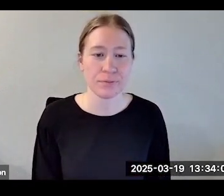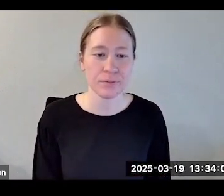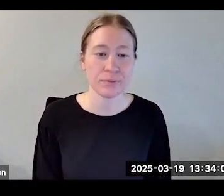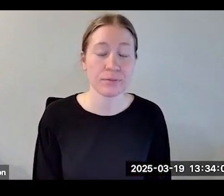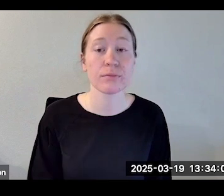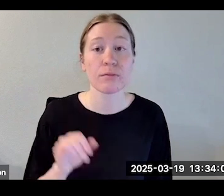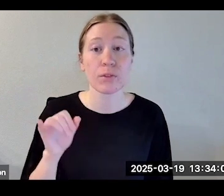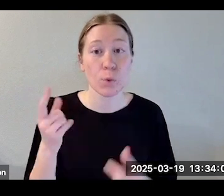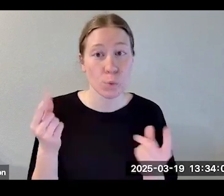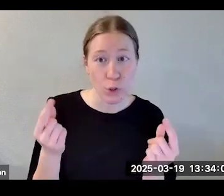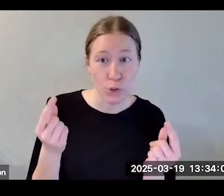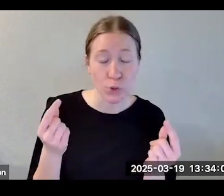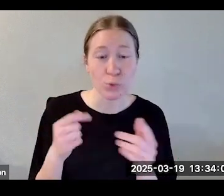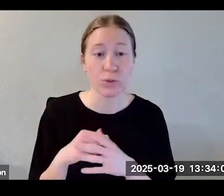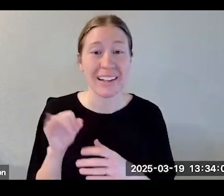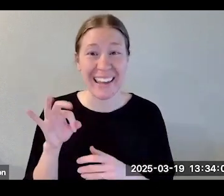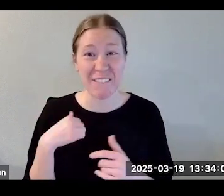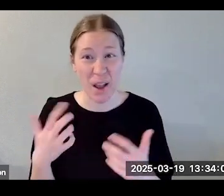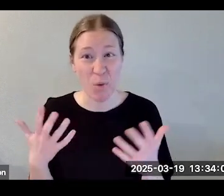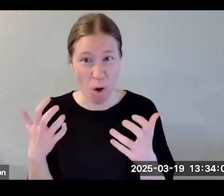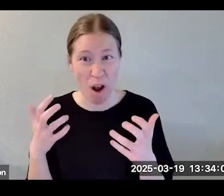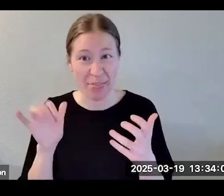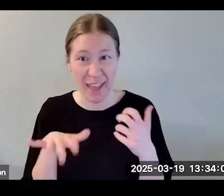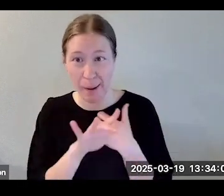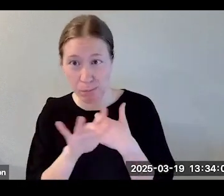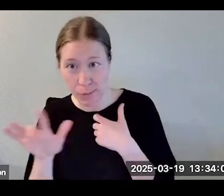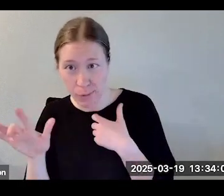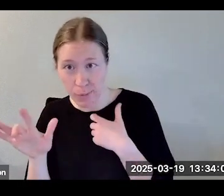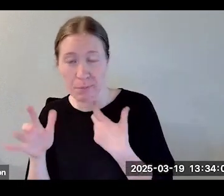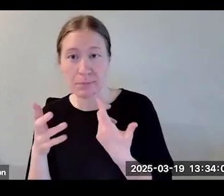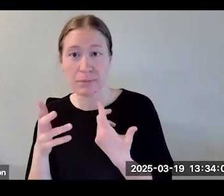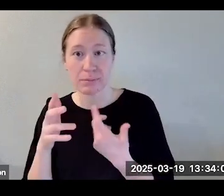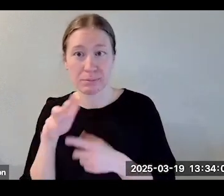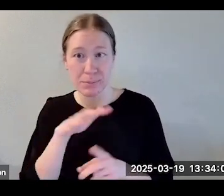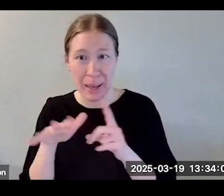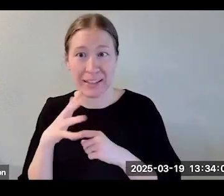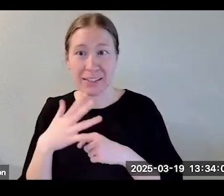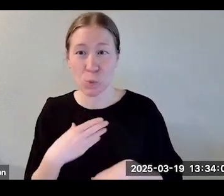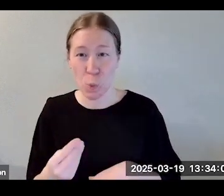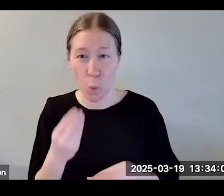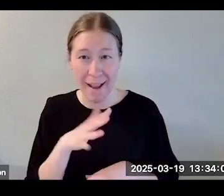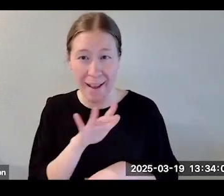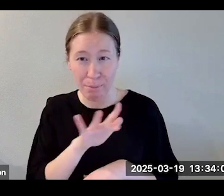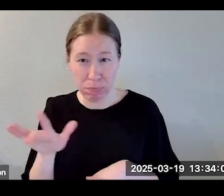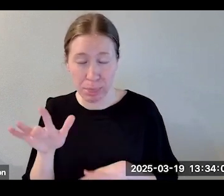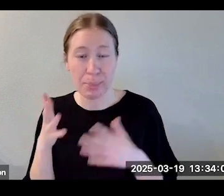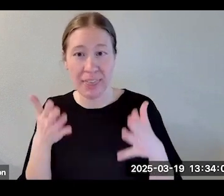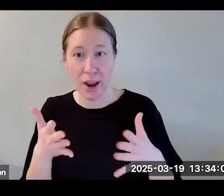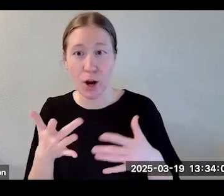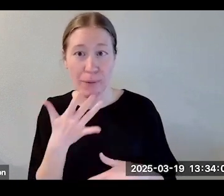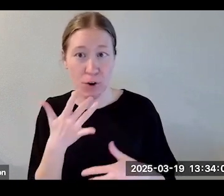If I actually want that extra space in between Academics and Scholarship, what I can do is I can highlight Academics